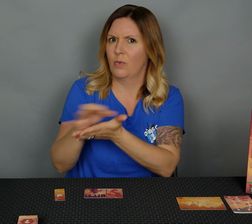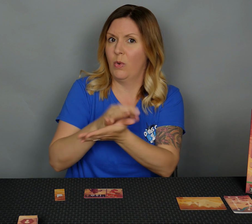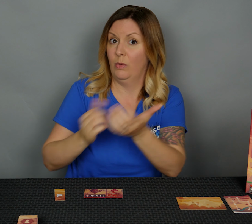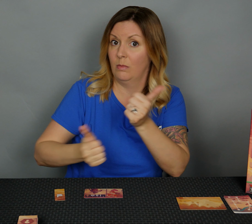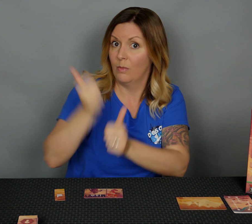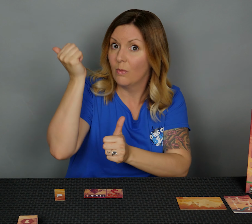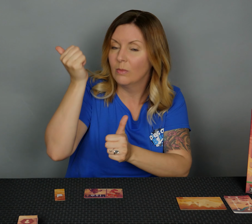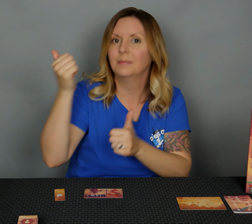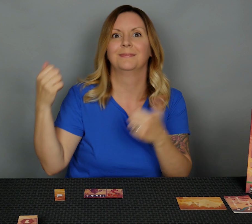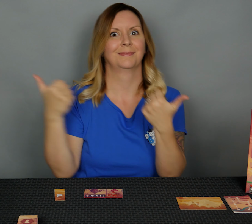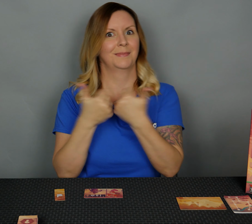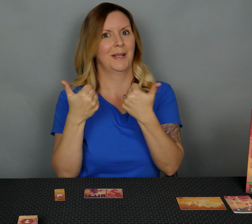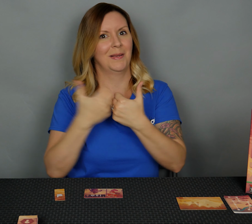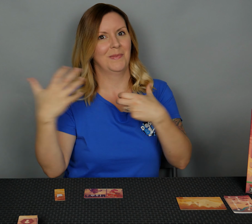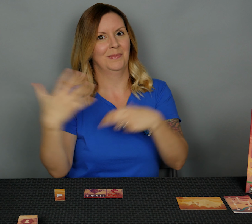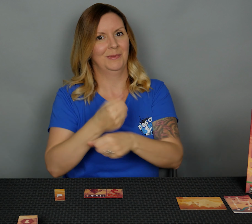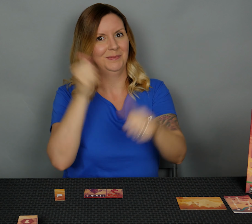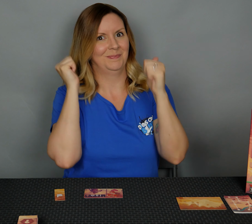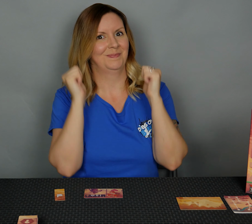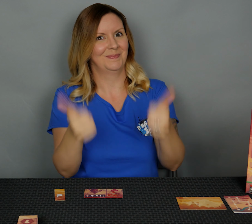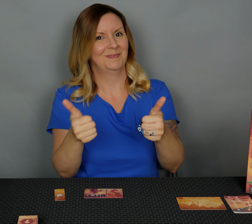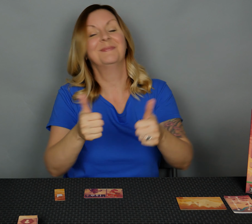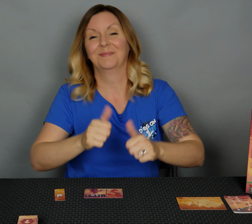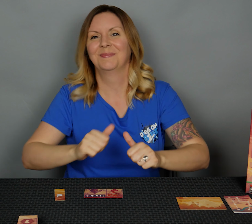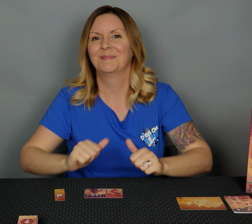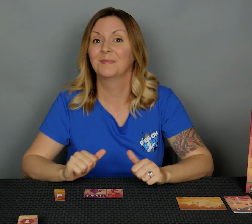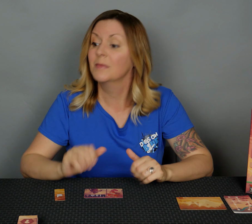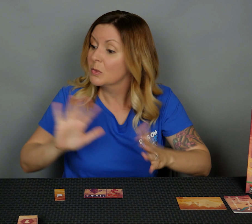Whoever earns the most coins wins the game!